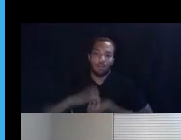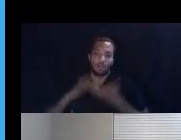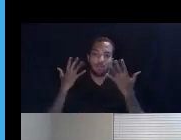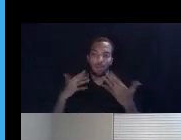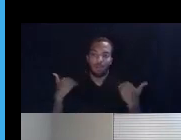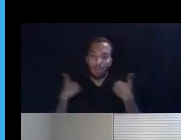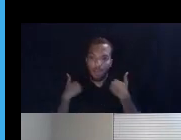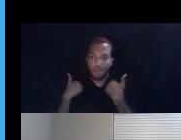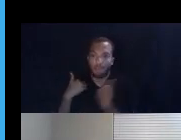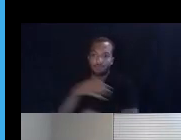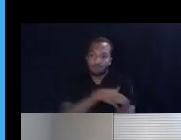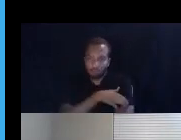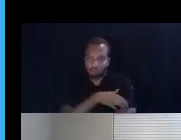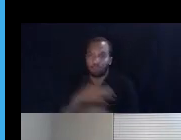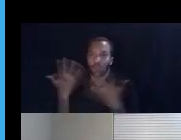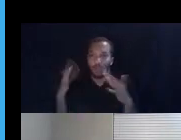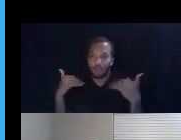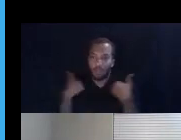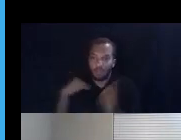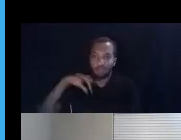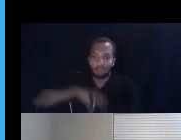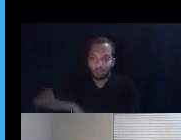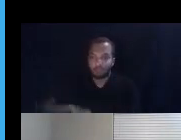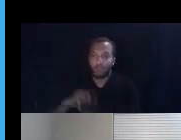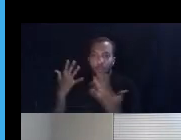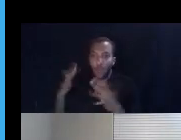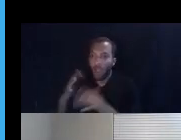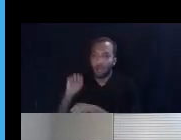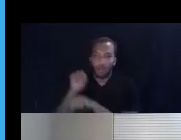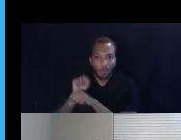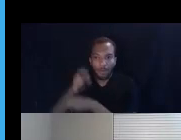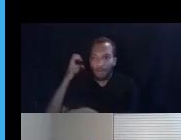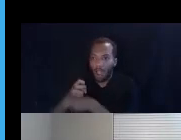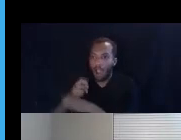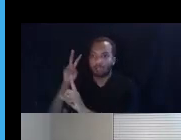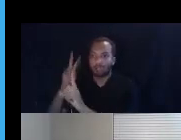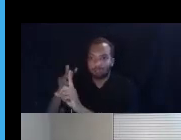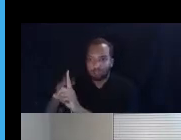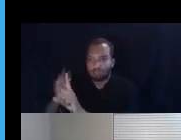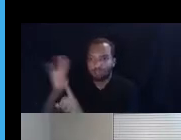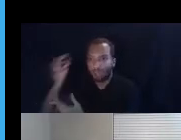But many of our partners were already on the ground, were already doing a lot of these pieces of work.